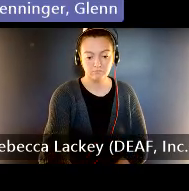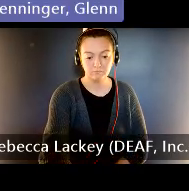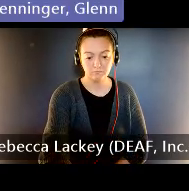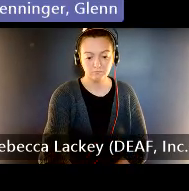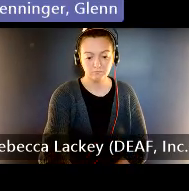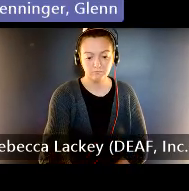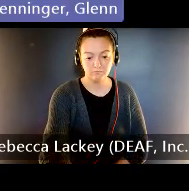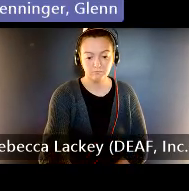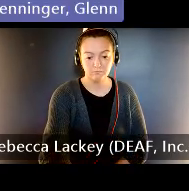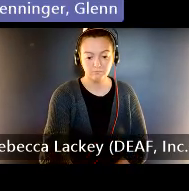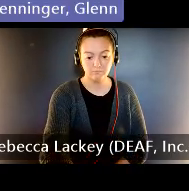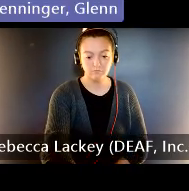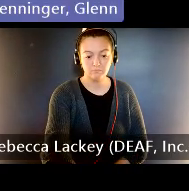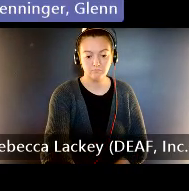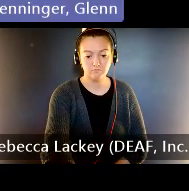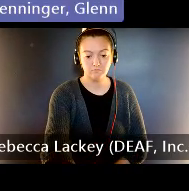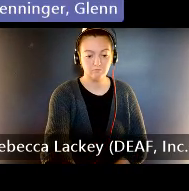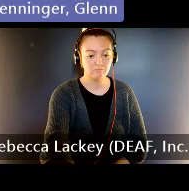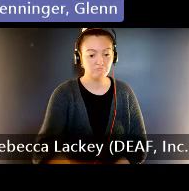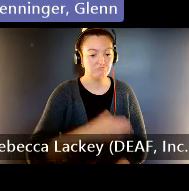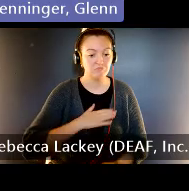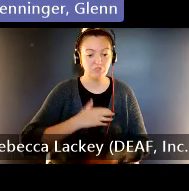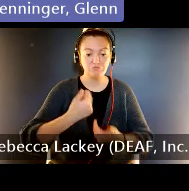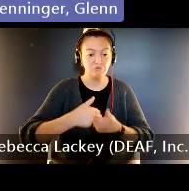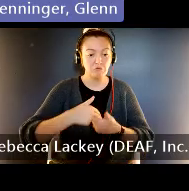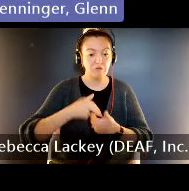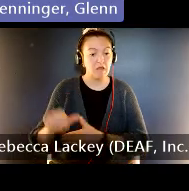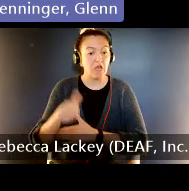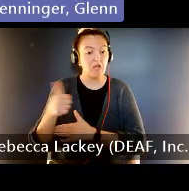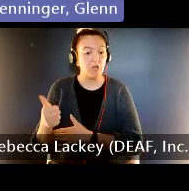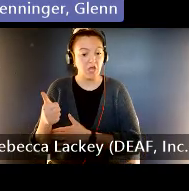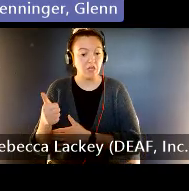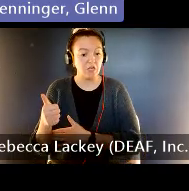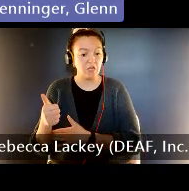Feel free to join one of the other meetings. Please take our survey.